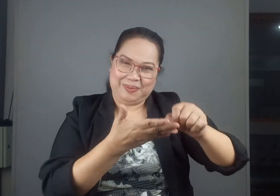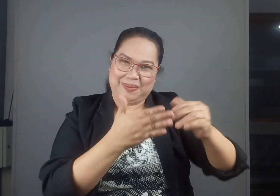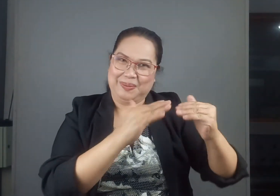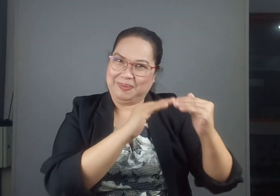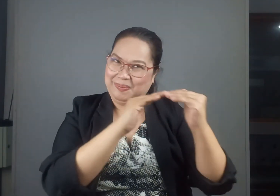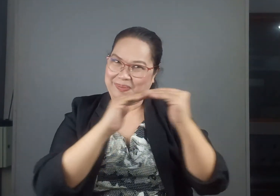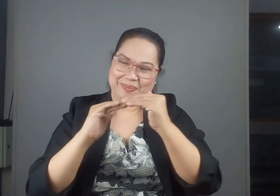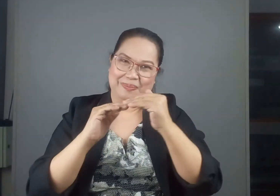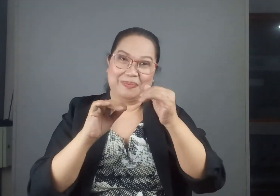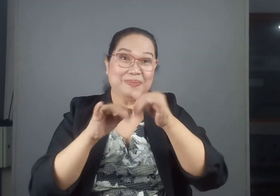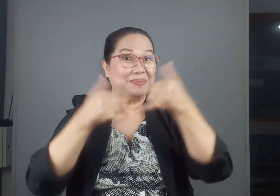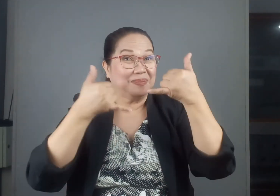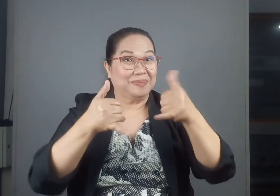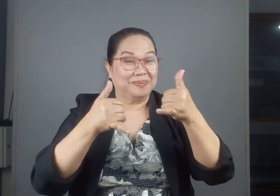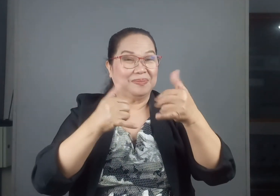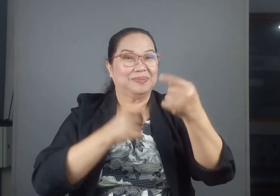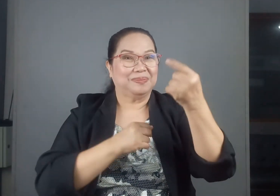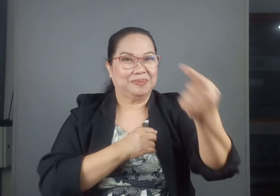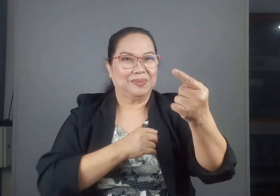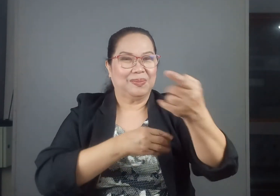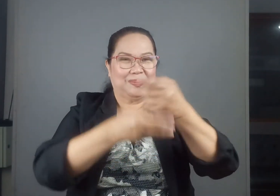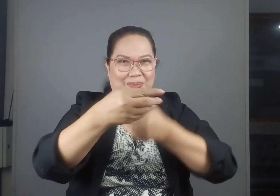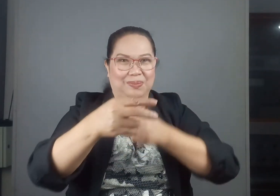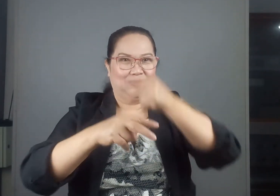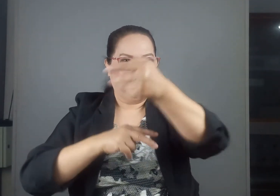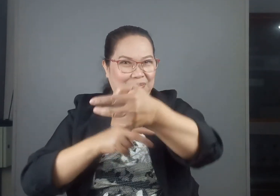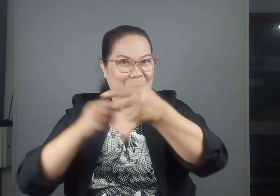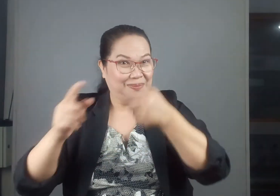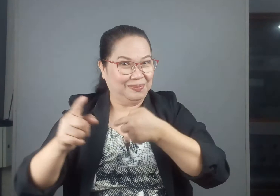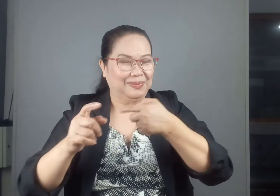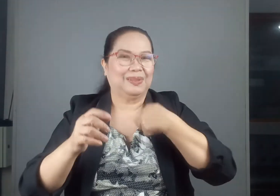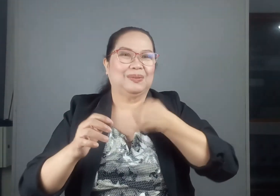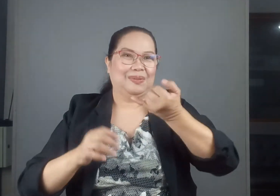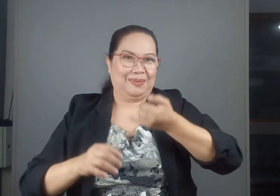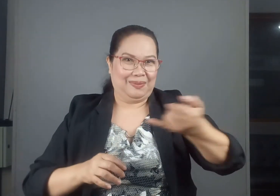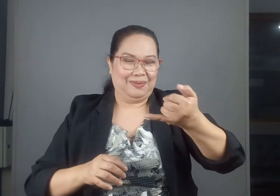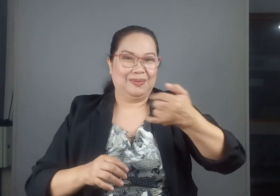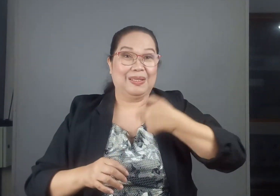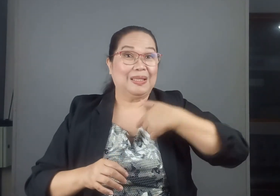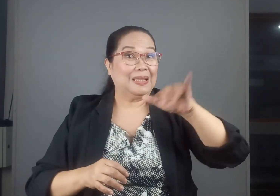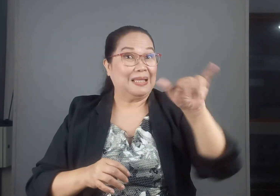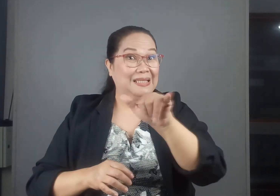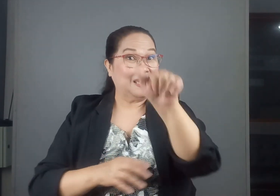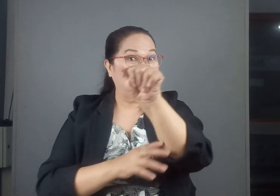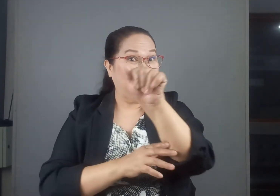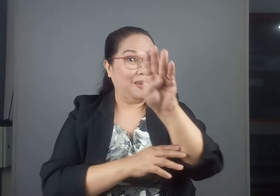The game is played on a turn-basis. Players introduce themselves in alphabetical order,